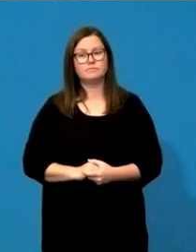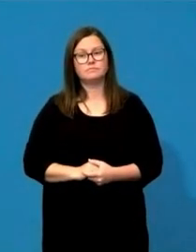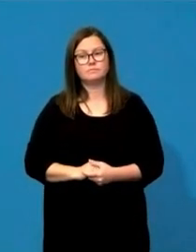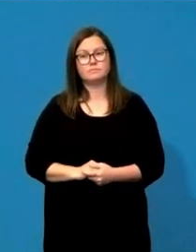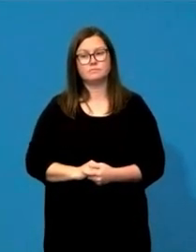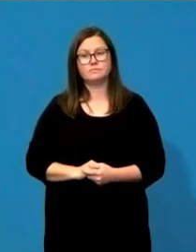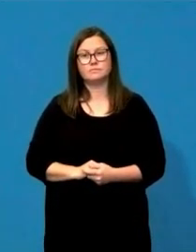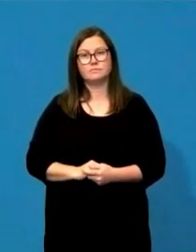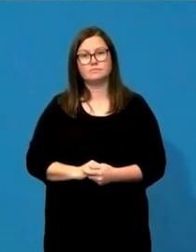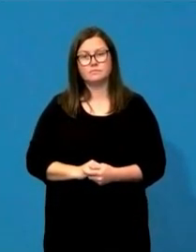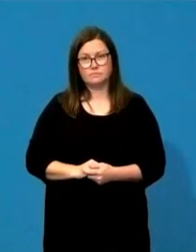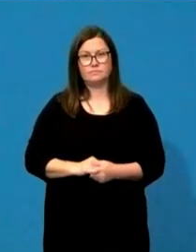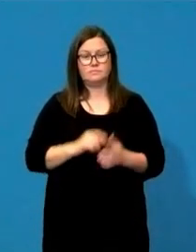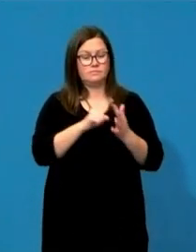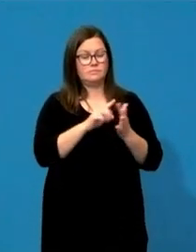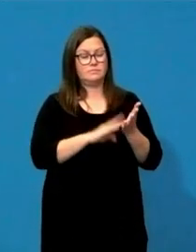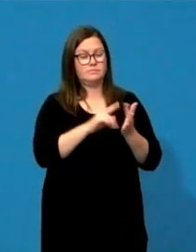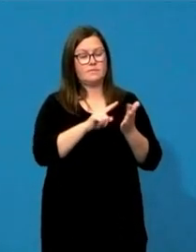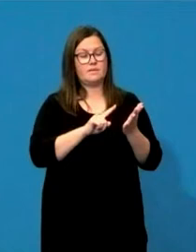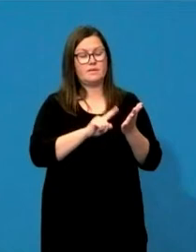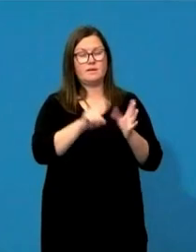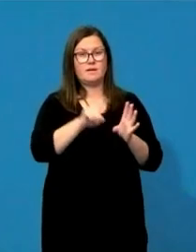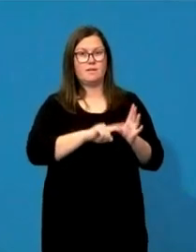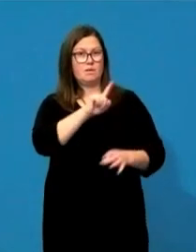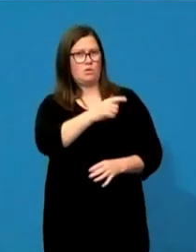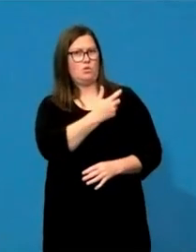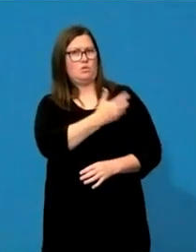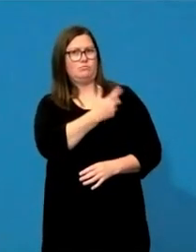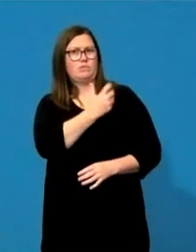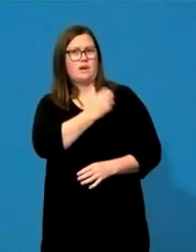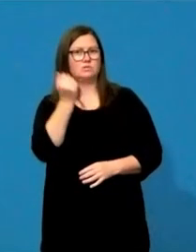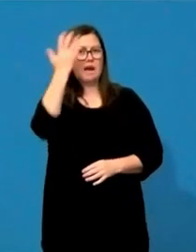Emily, you are a proud Gooniyandi-Kija woman from the Central Kimberley region in Western